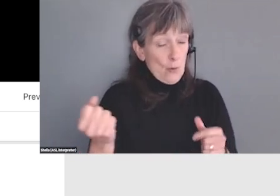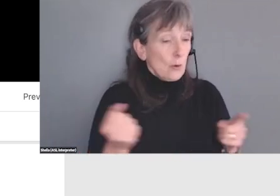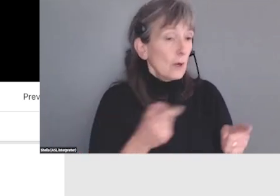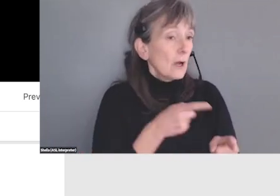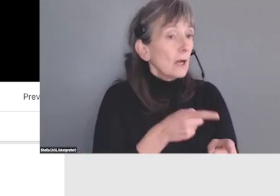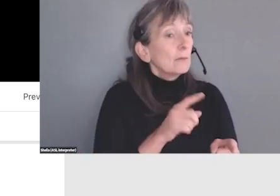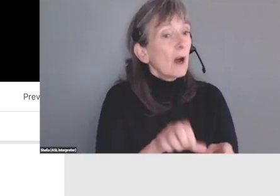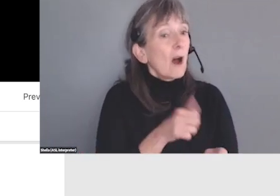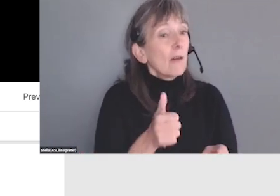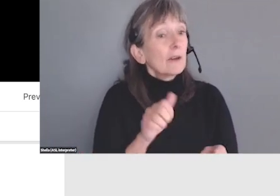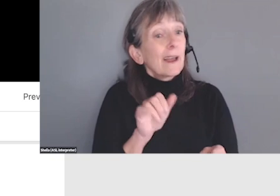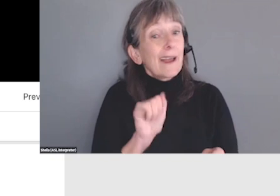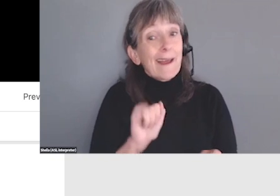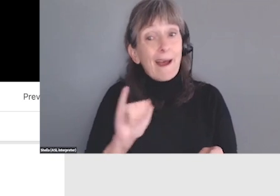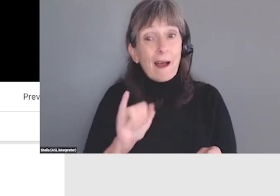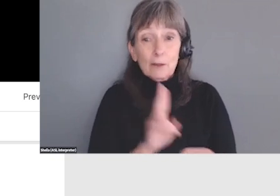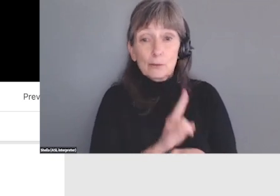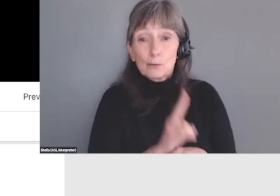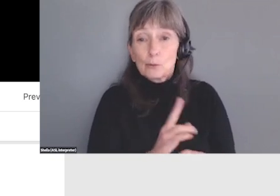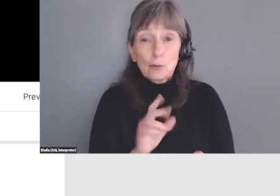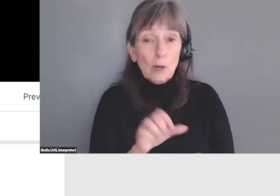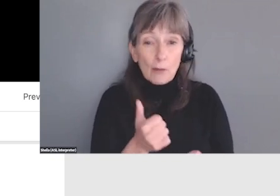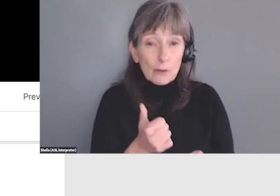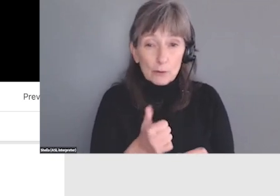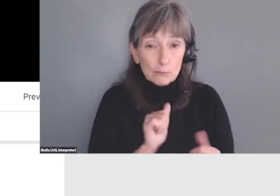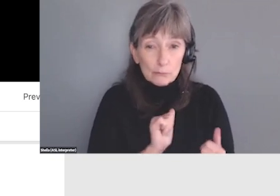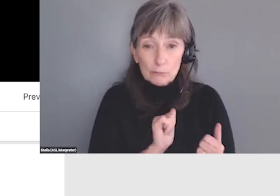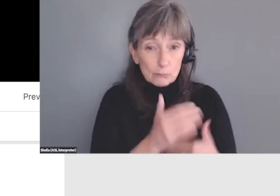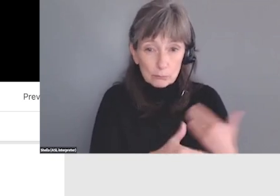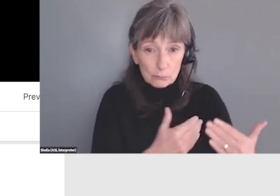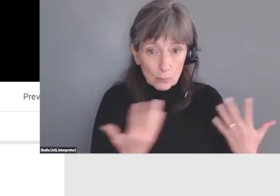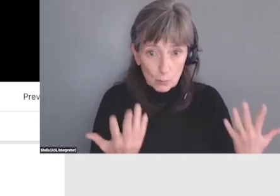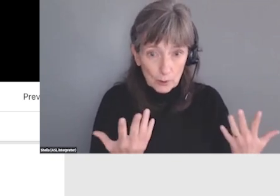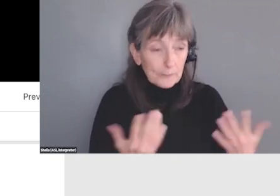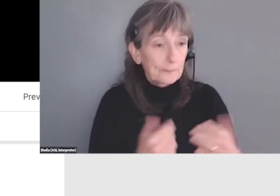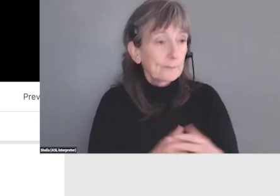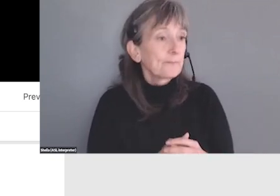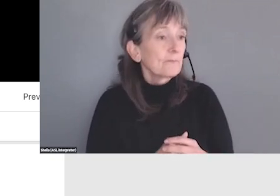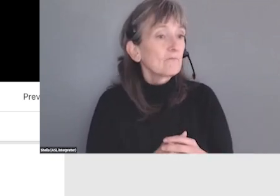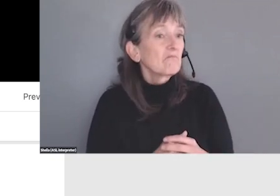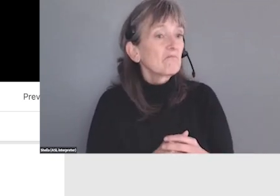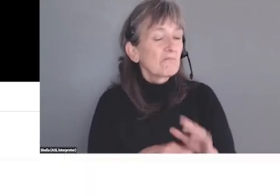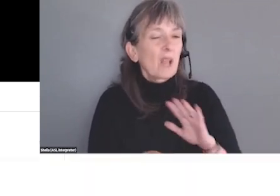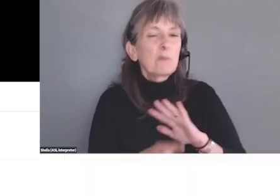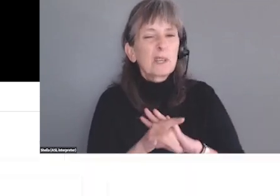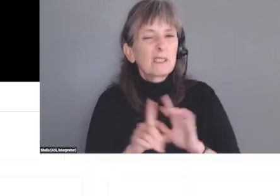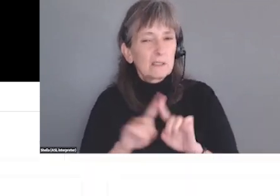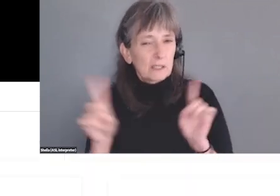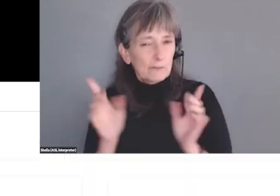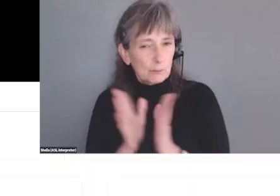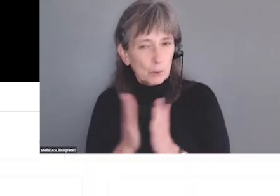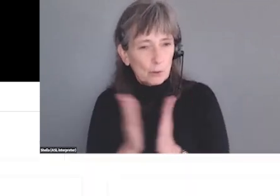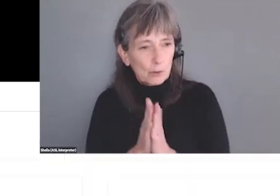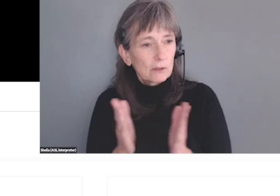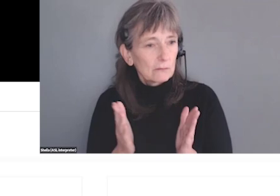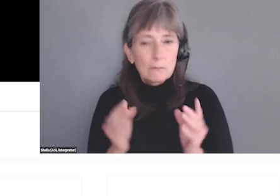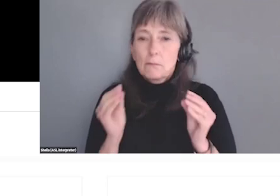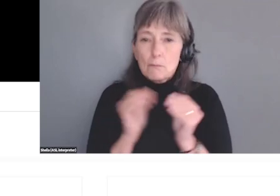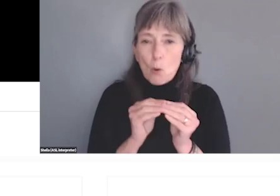integrated. For that, I'm going to go to a different book that has more content.